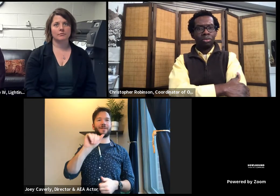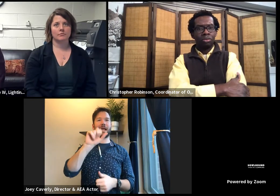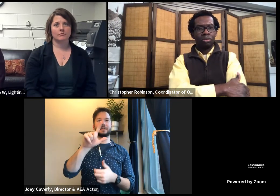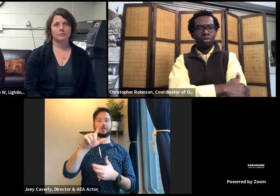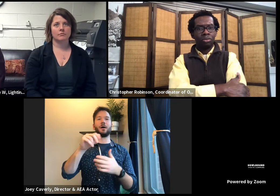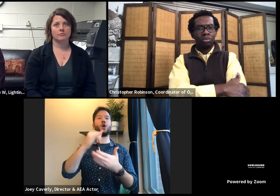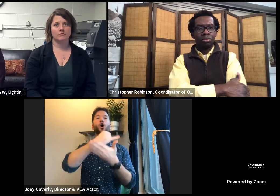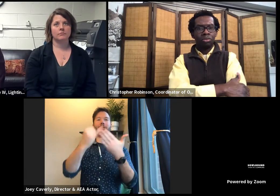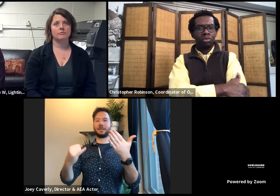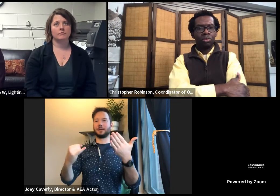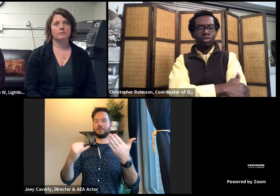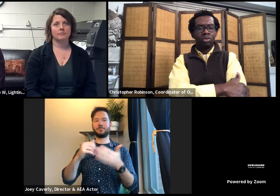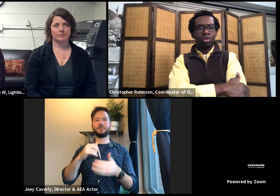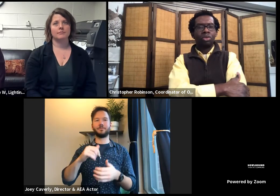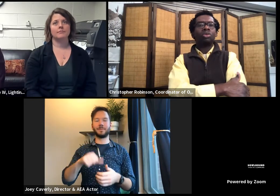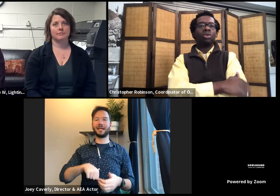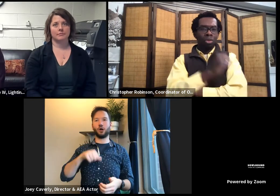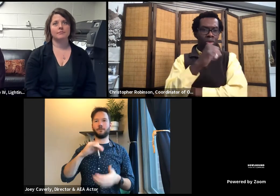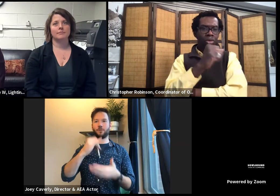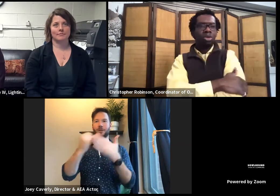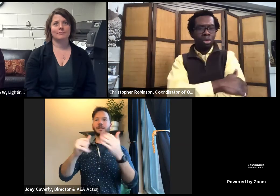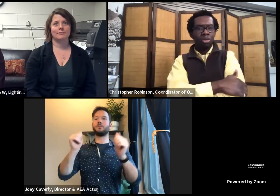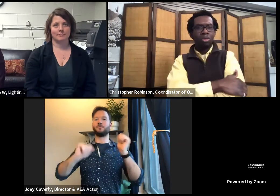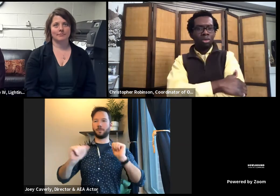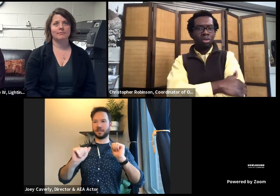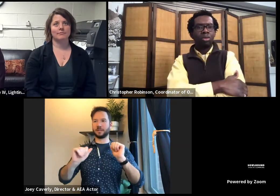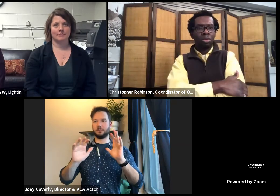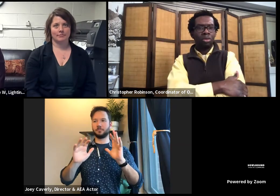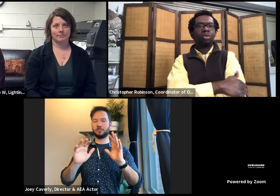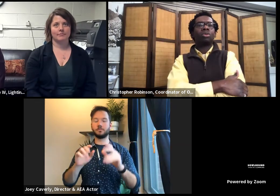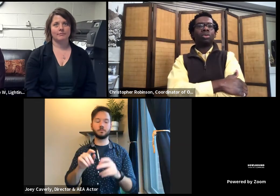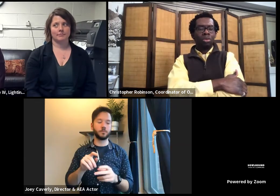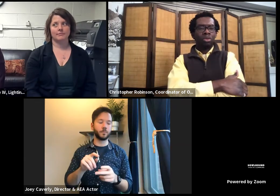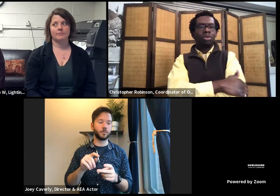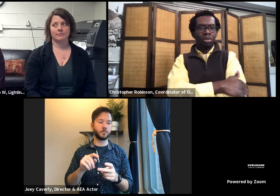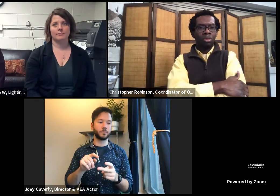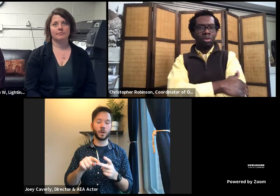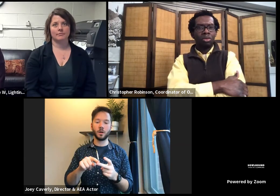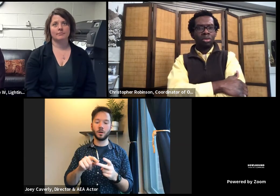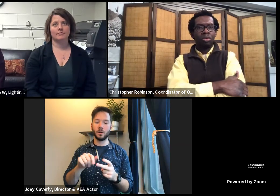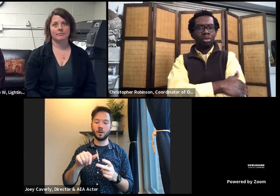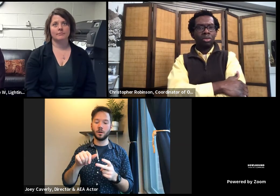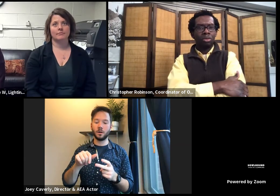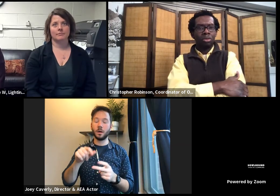And that will help with the integrity of the artistic process, and for the performance as well.